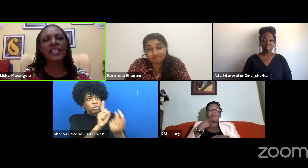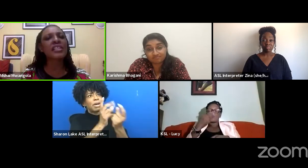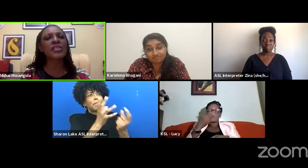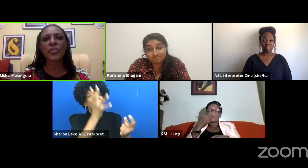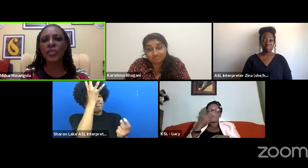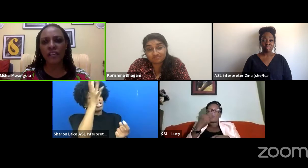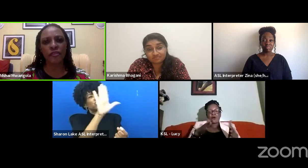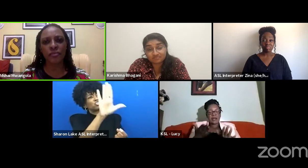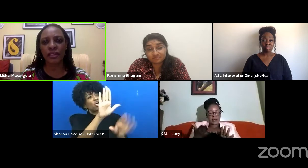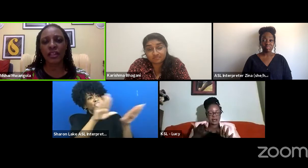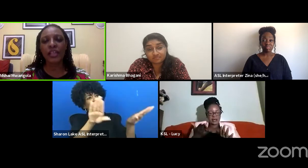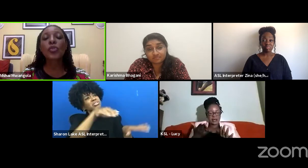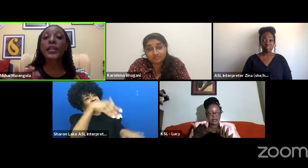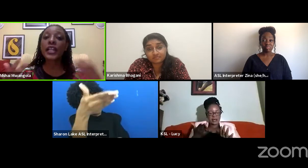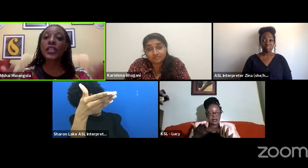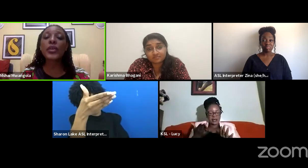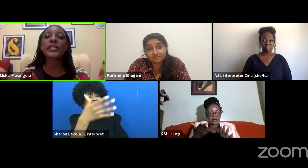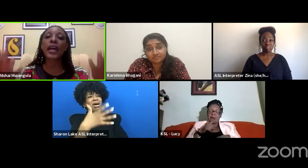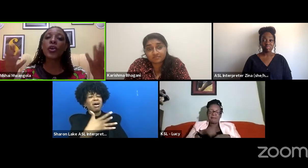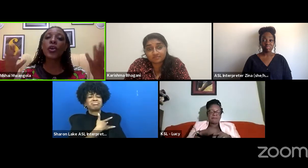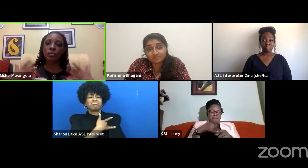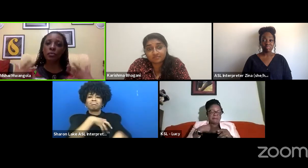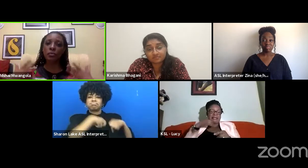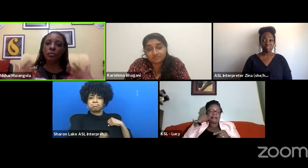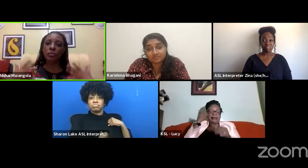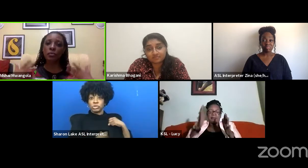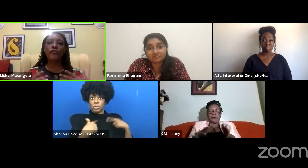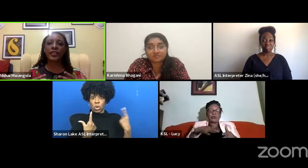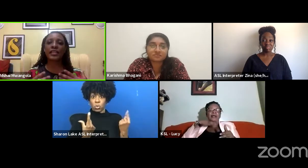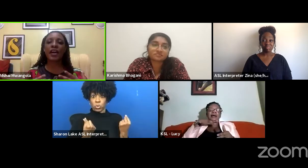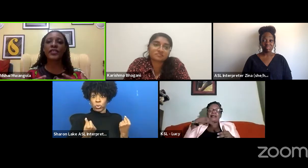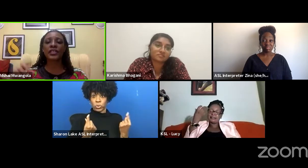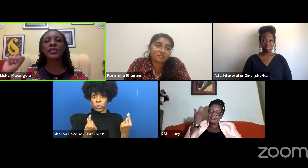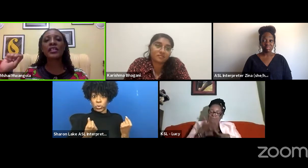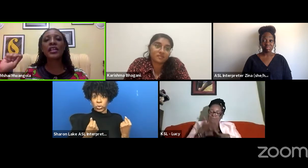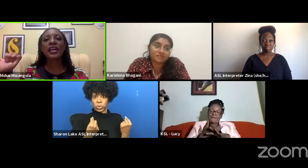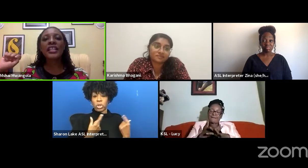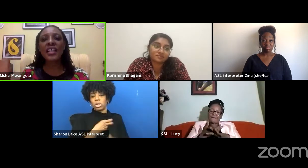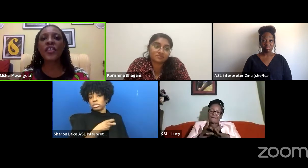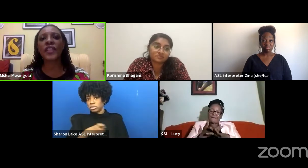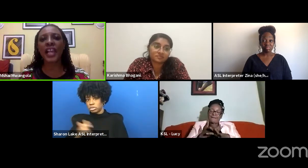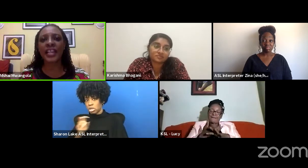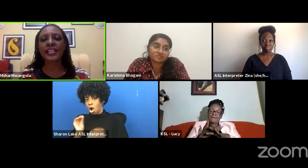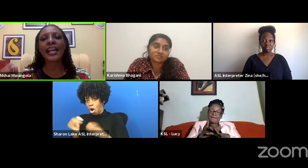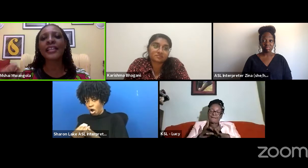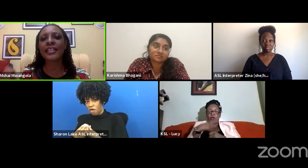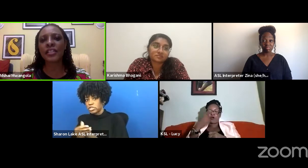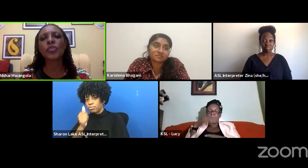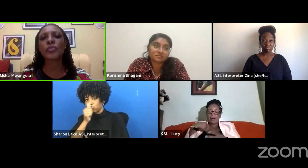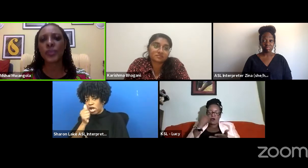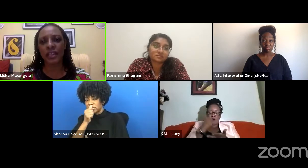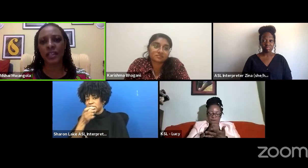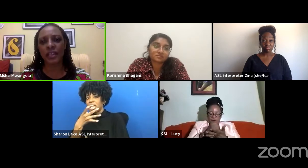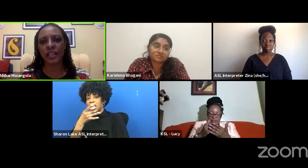it is so tough for me. So what I do is I go into my office after that, turn off the lights and listen to music